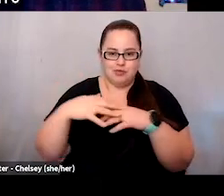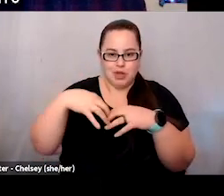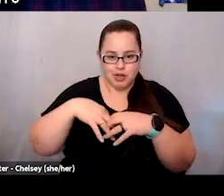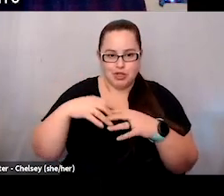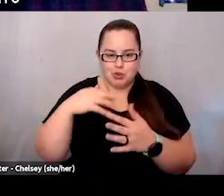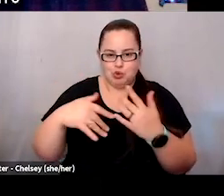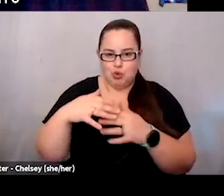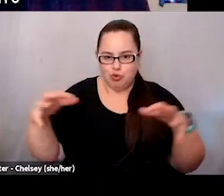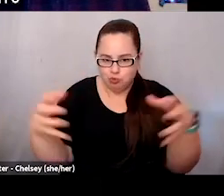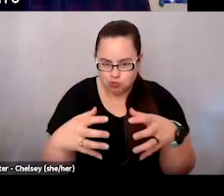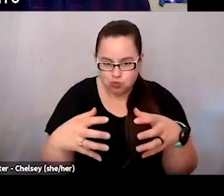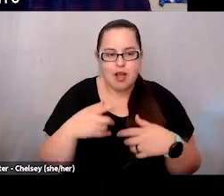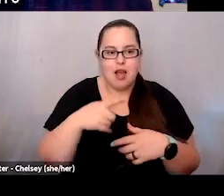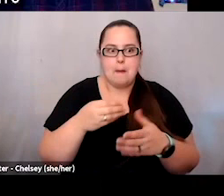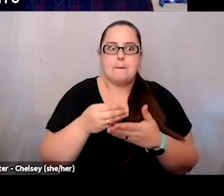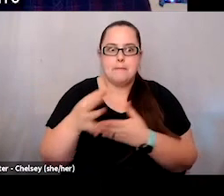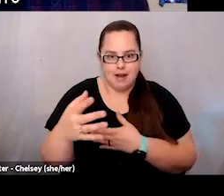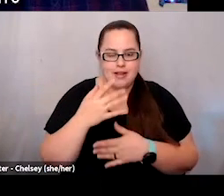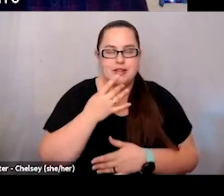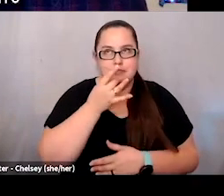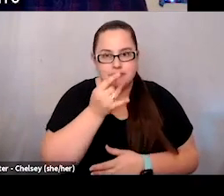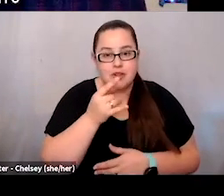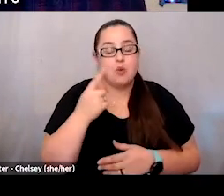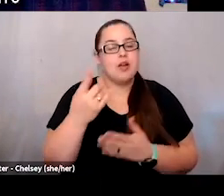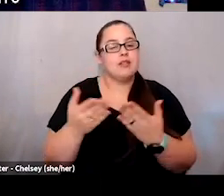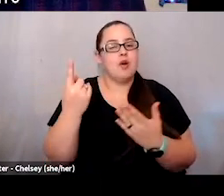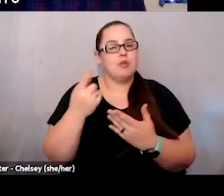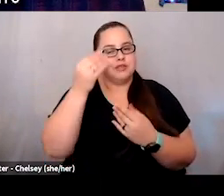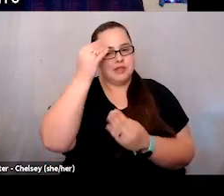bread. It's really good. Only thing I always tell people that this is not necessarily